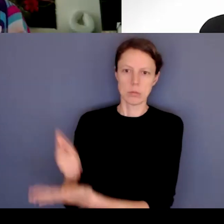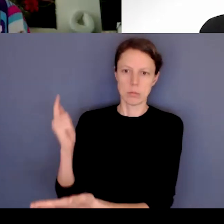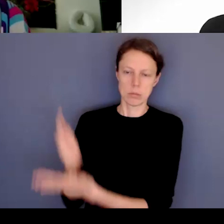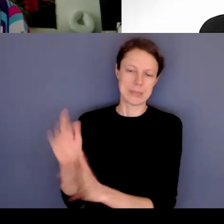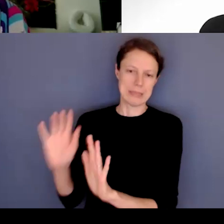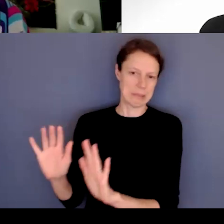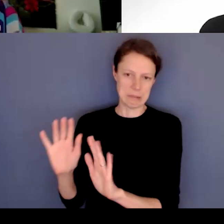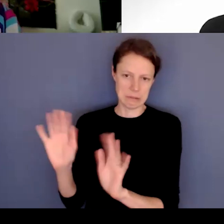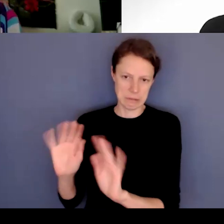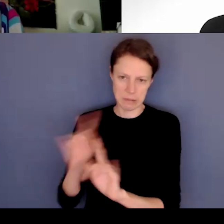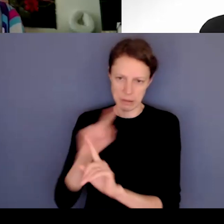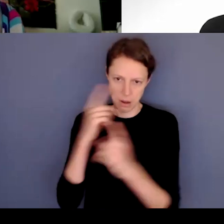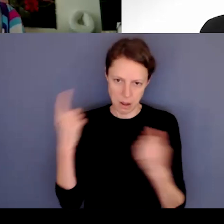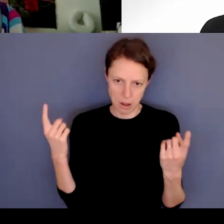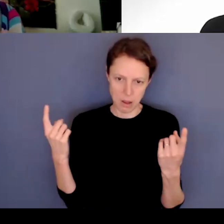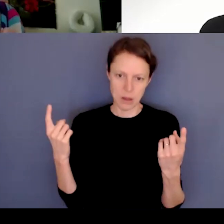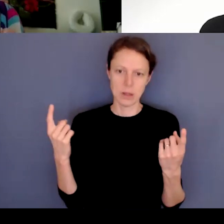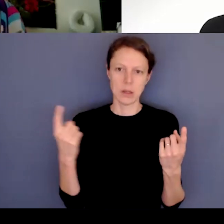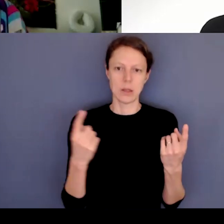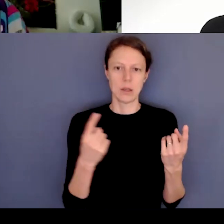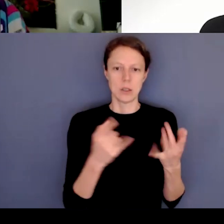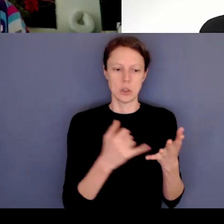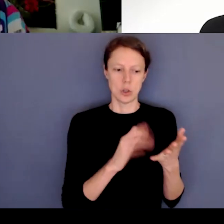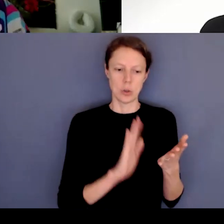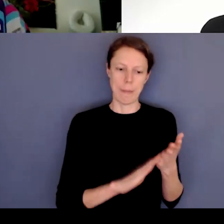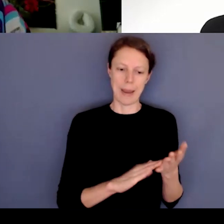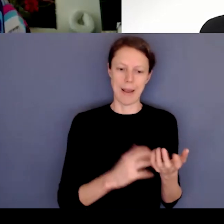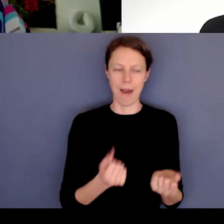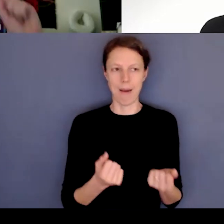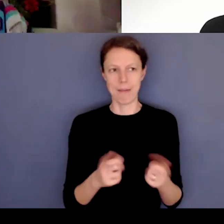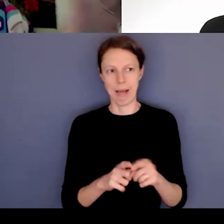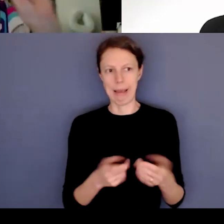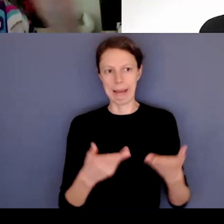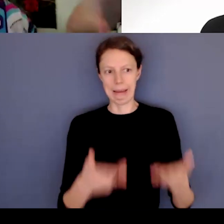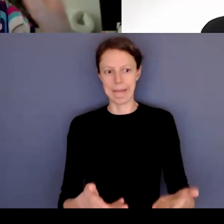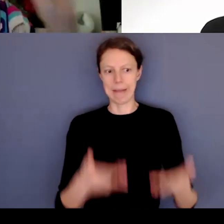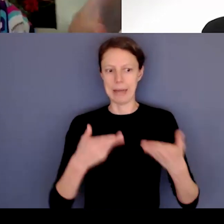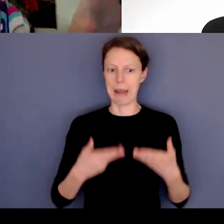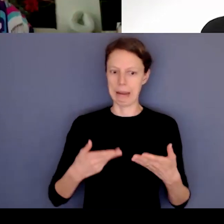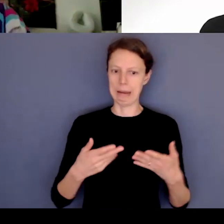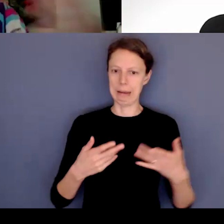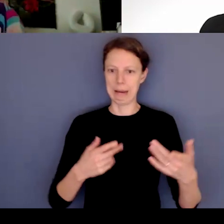There is obviously a give and take in terms of social media and and making sure it's not just a blasting out information.